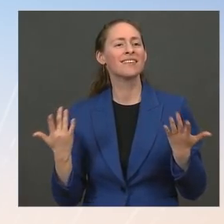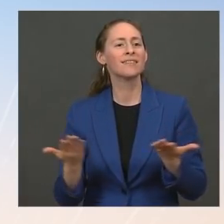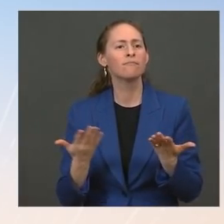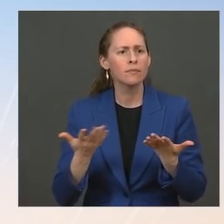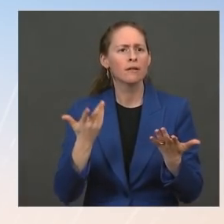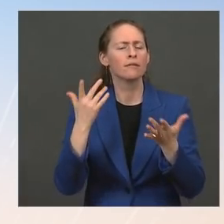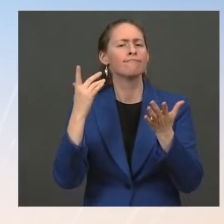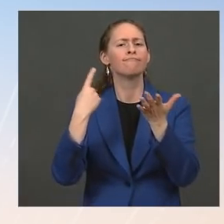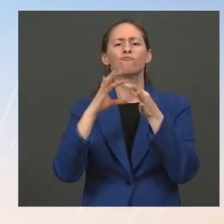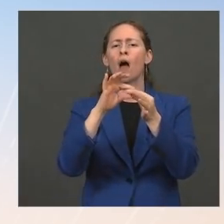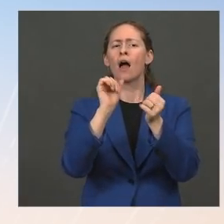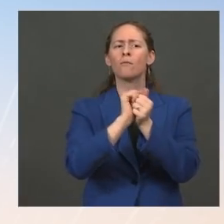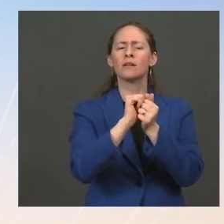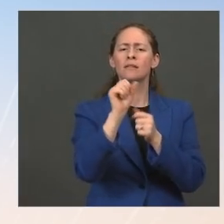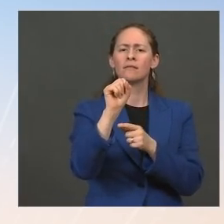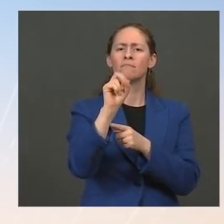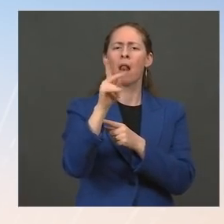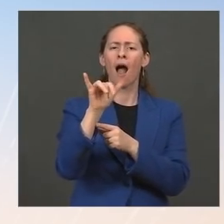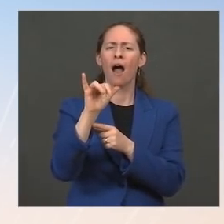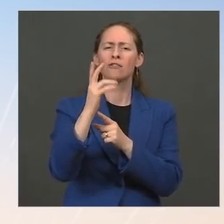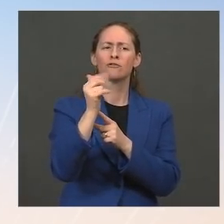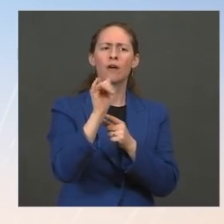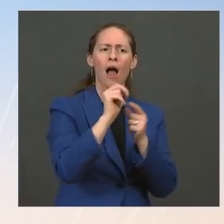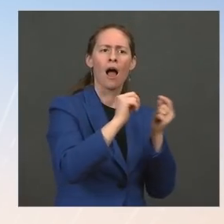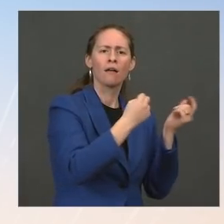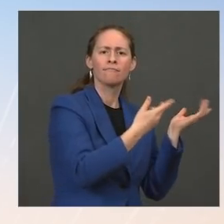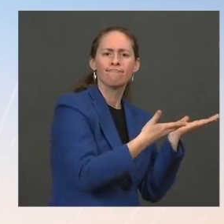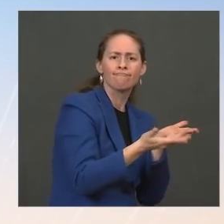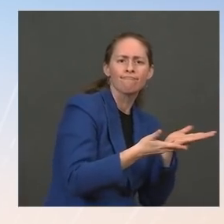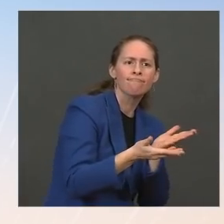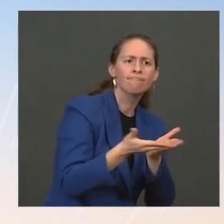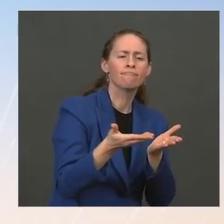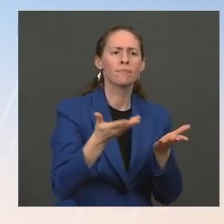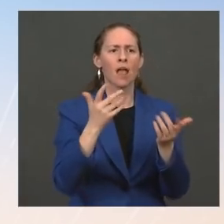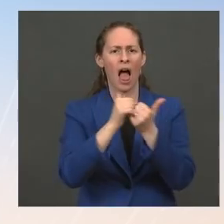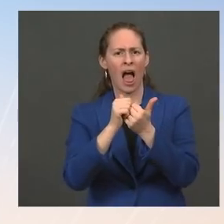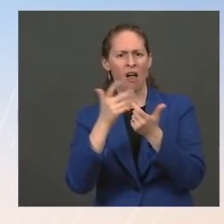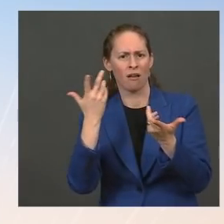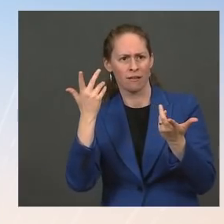and ensure that shelves are well stocked this holiday season. As you all know, the President is headed